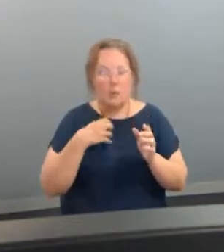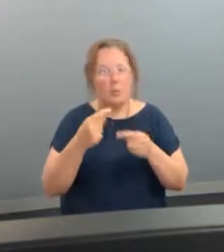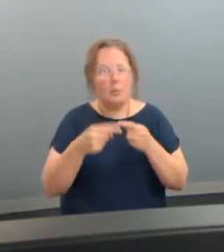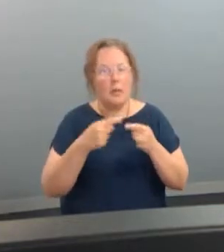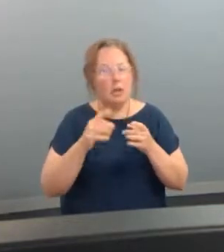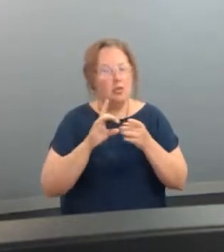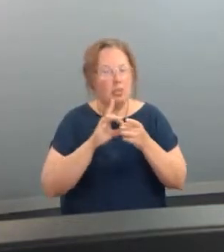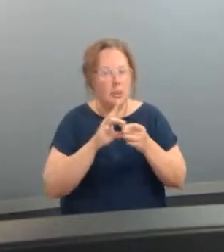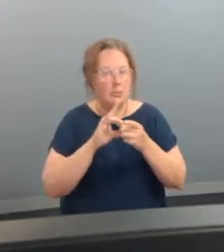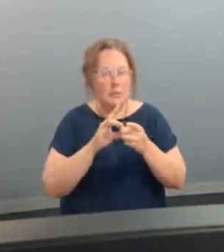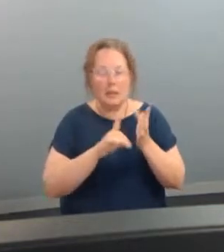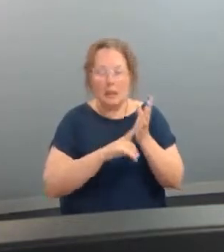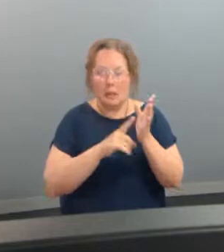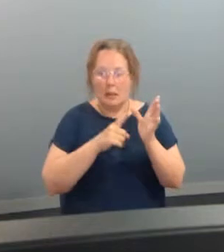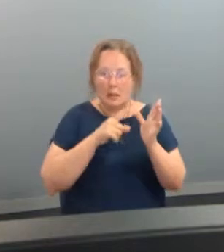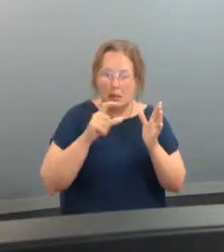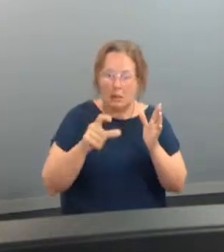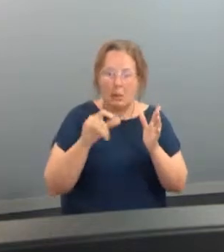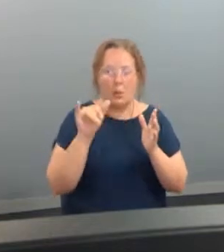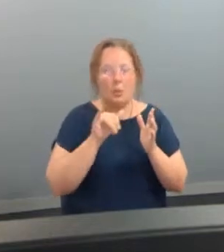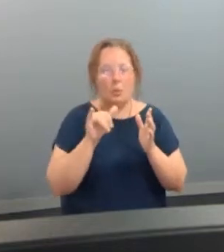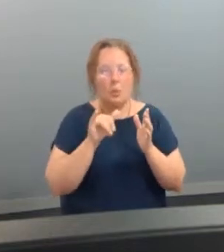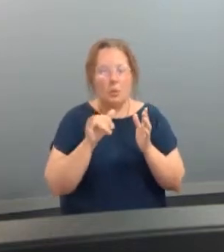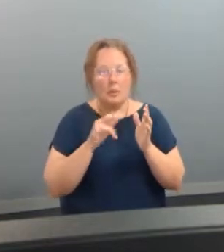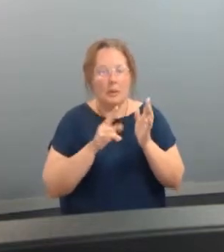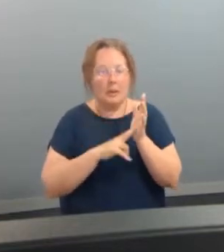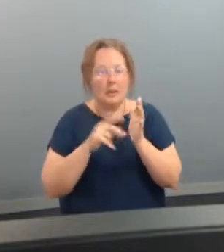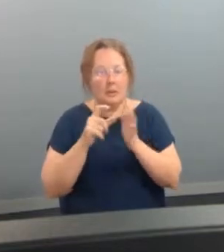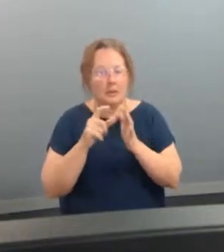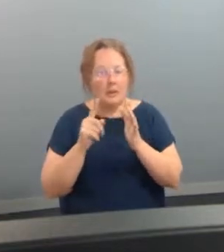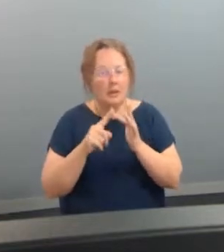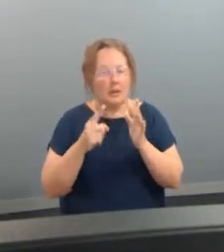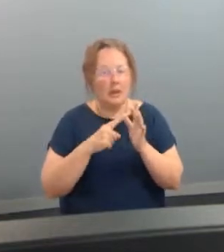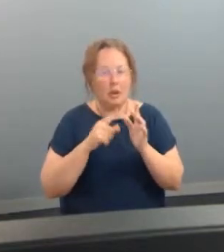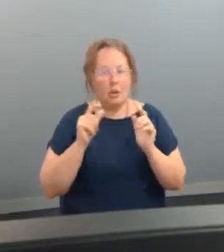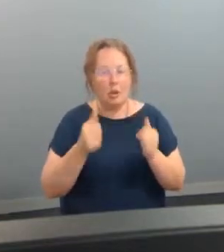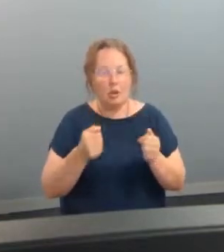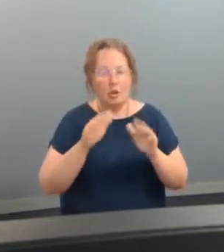check-in by the NDIS. A check-in - maybe you could